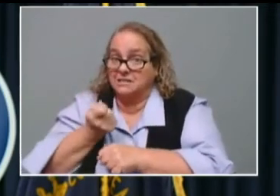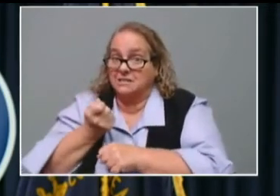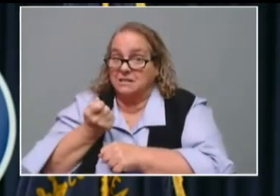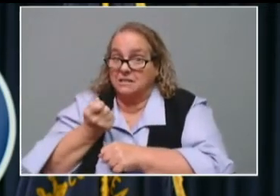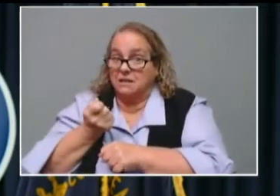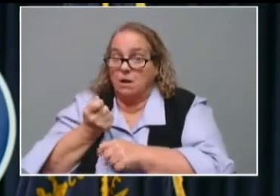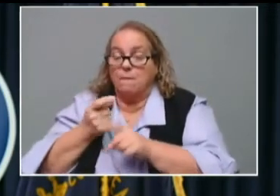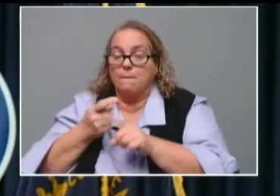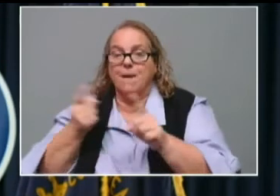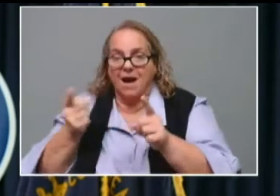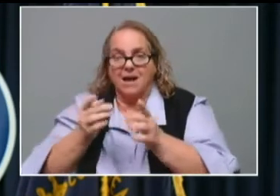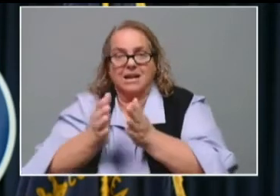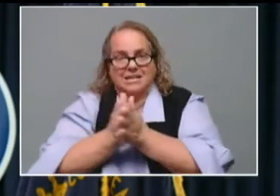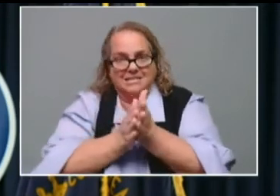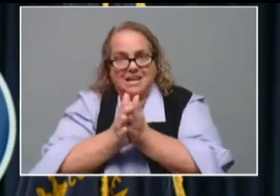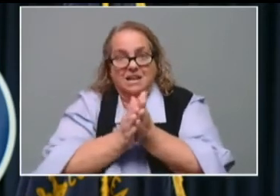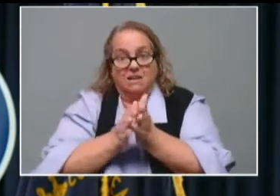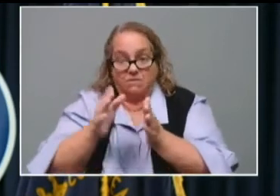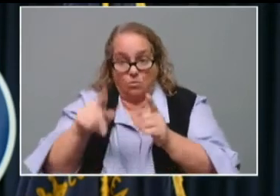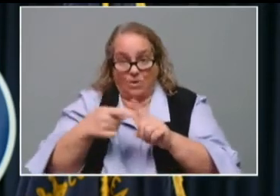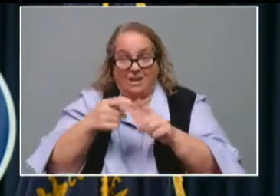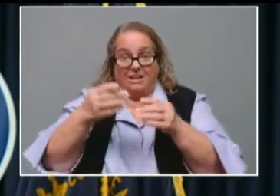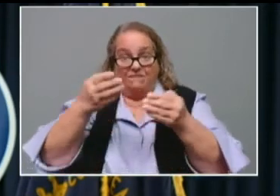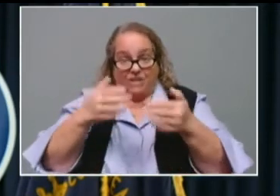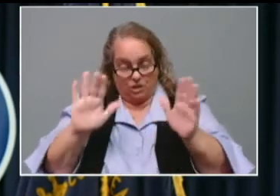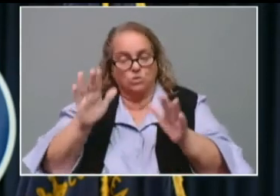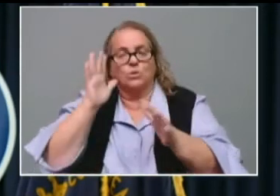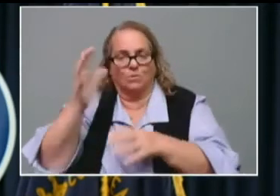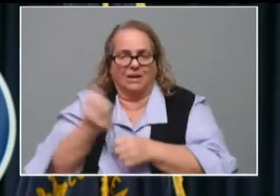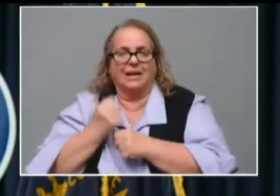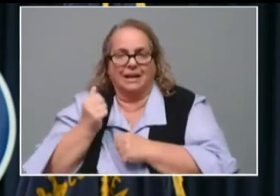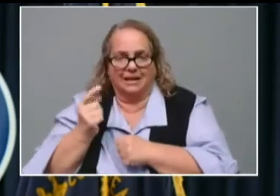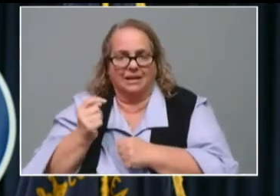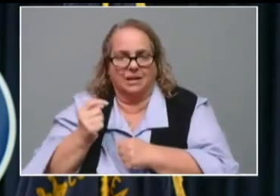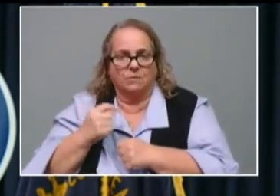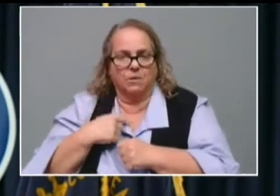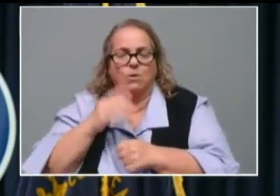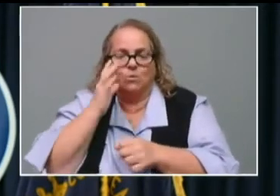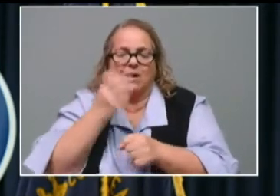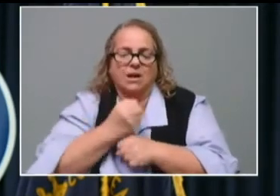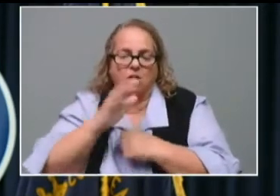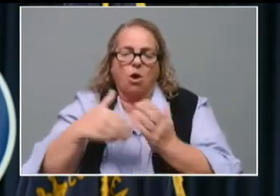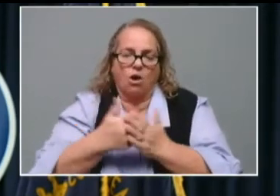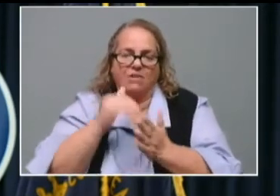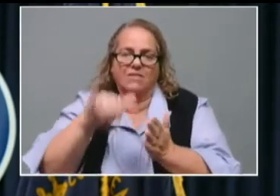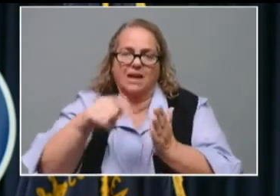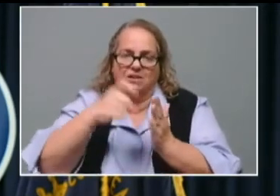but we can get you um all that in writing to so just quickly a couple of